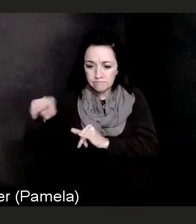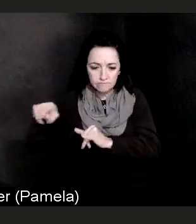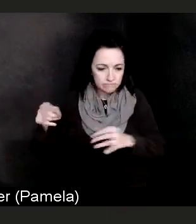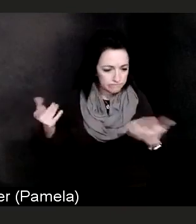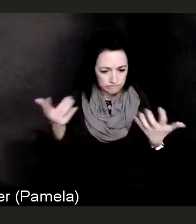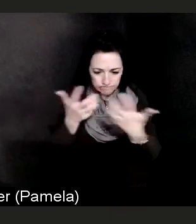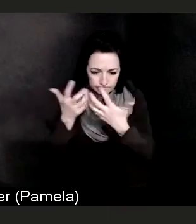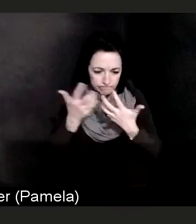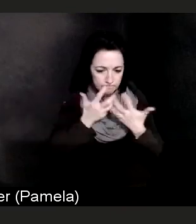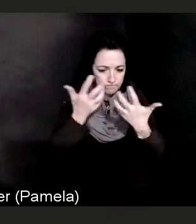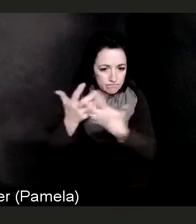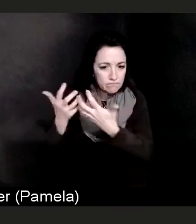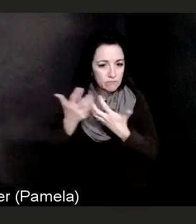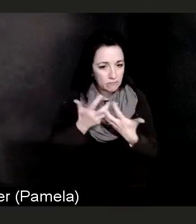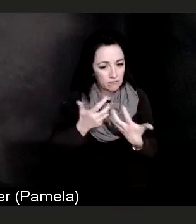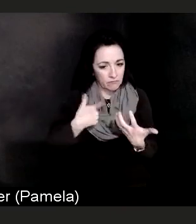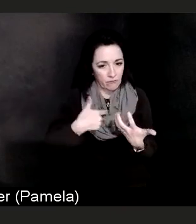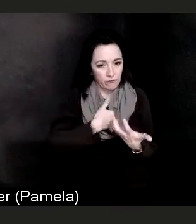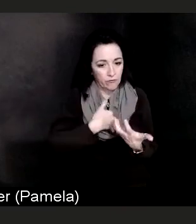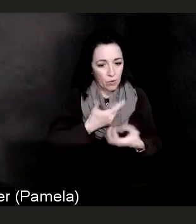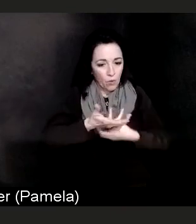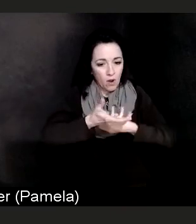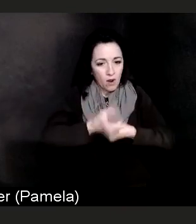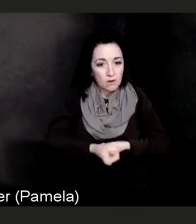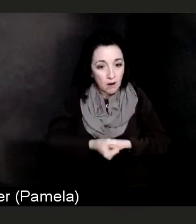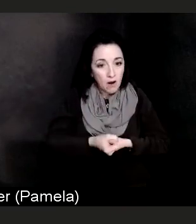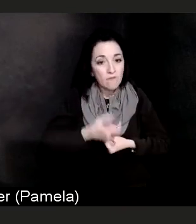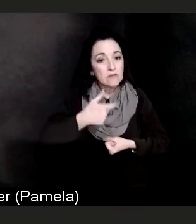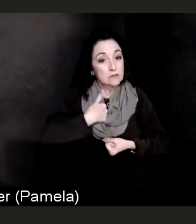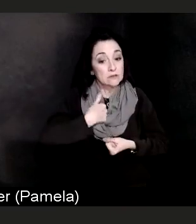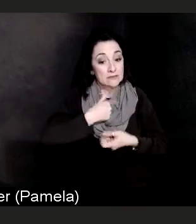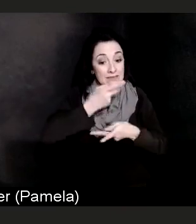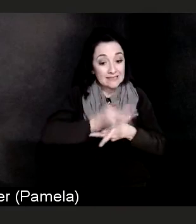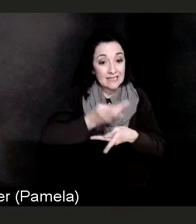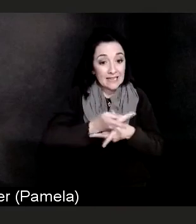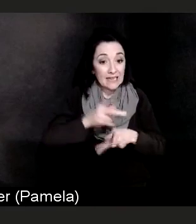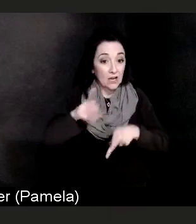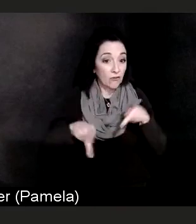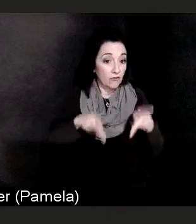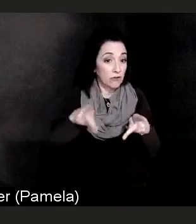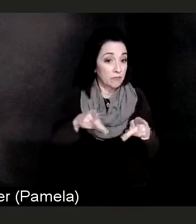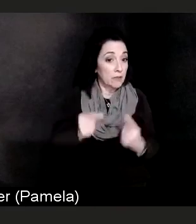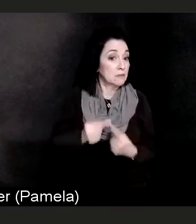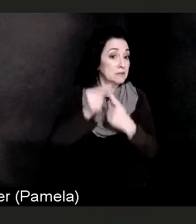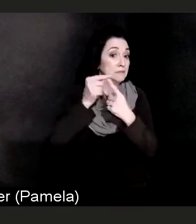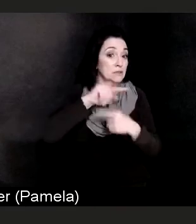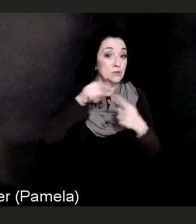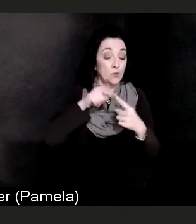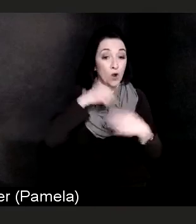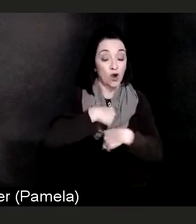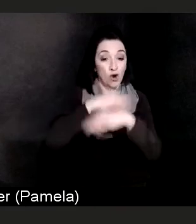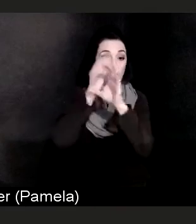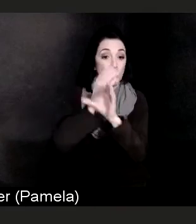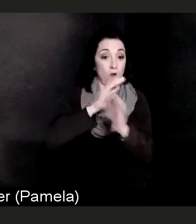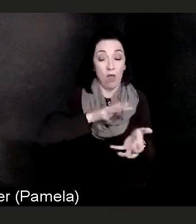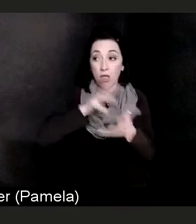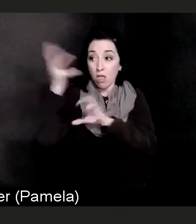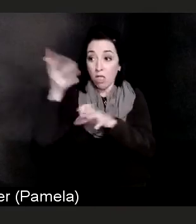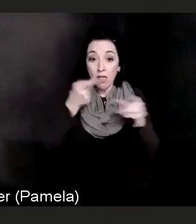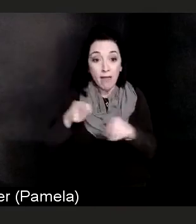some of the uncertainty about taking care of people, especially in crisis situations. That's what we do in healthcare.